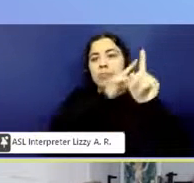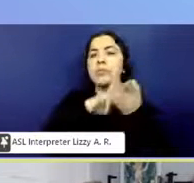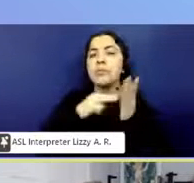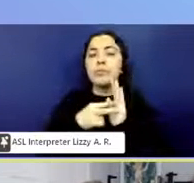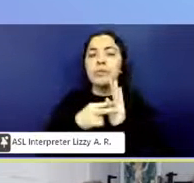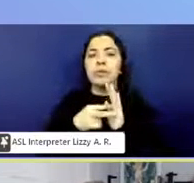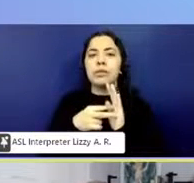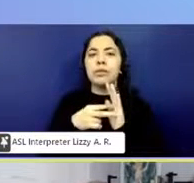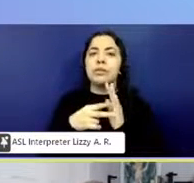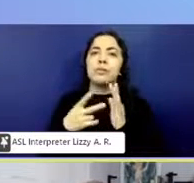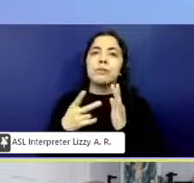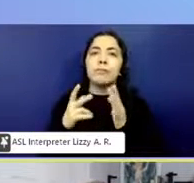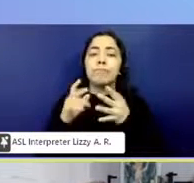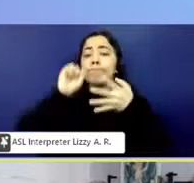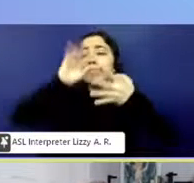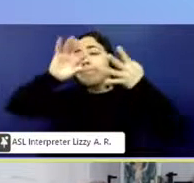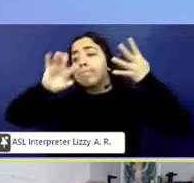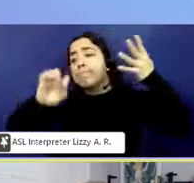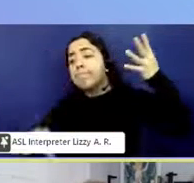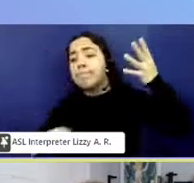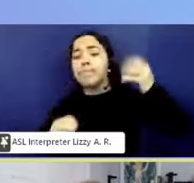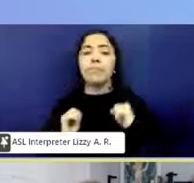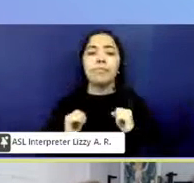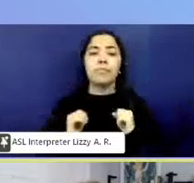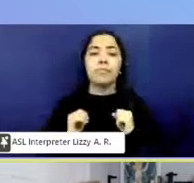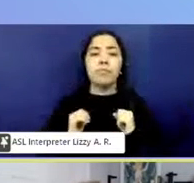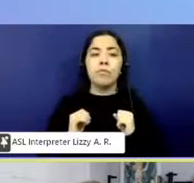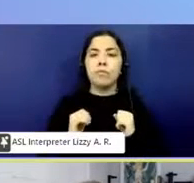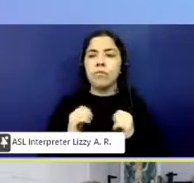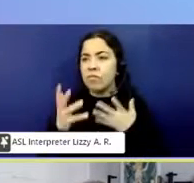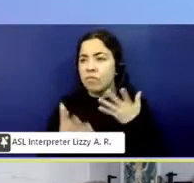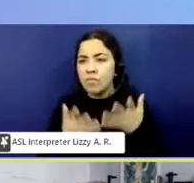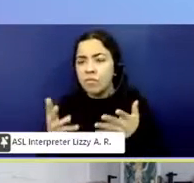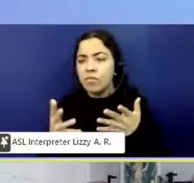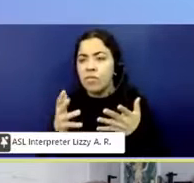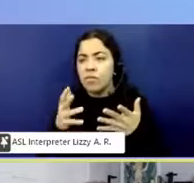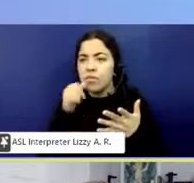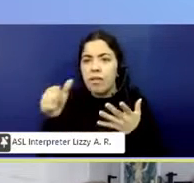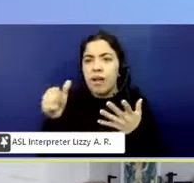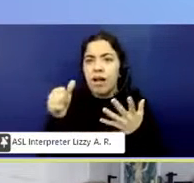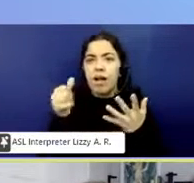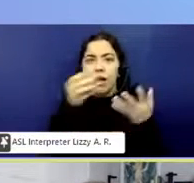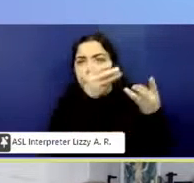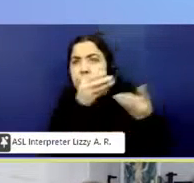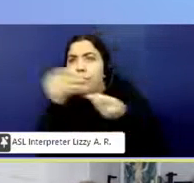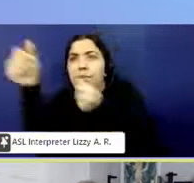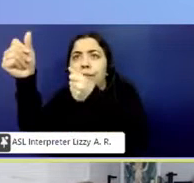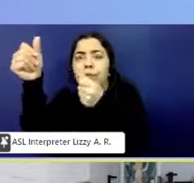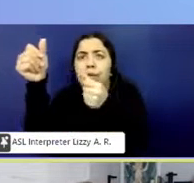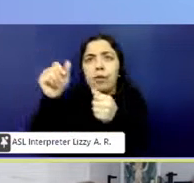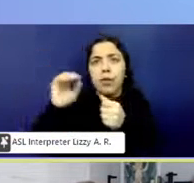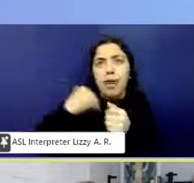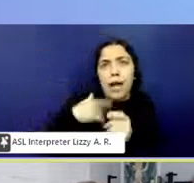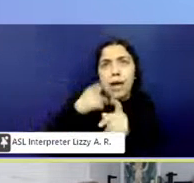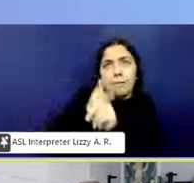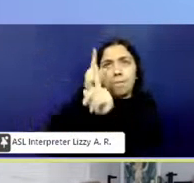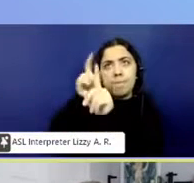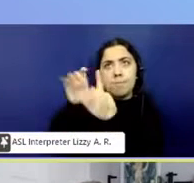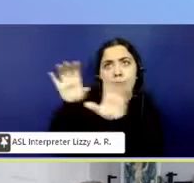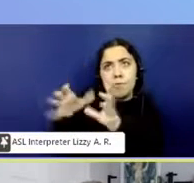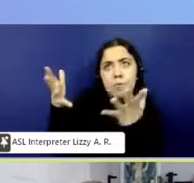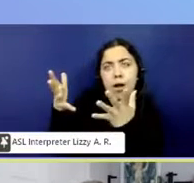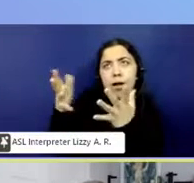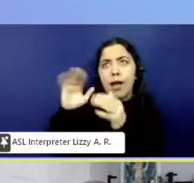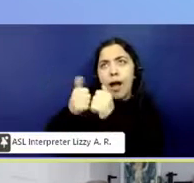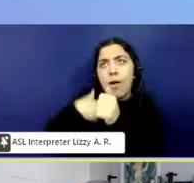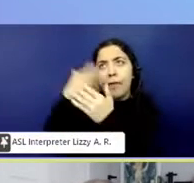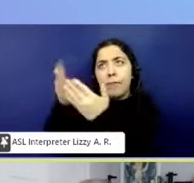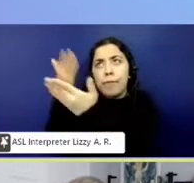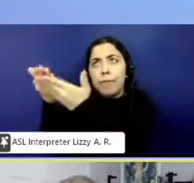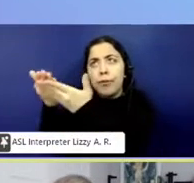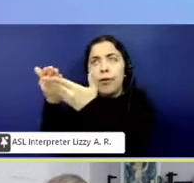features with no mapping between tasks goals and motivations when the tasks aren't aligned it can